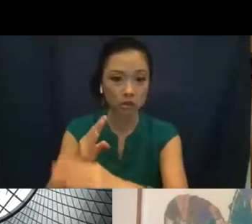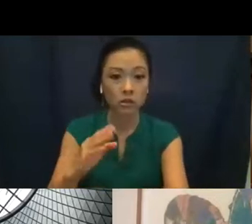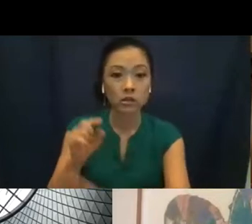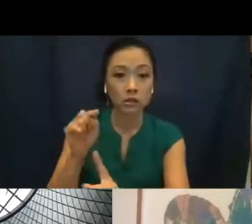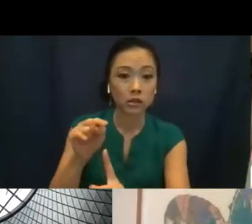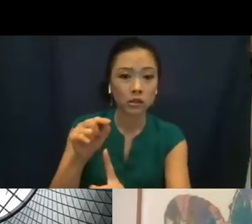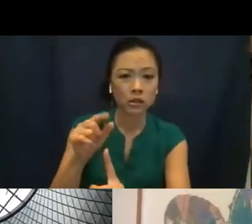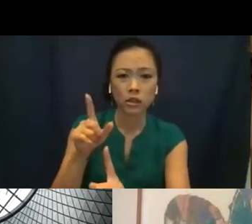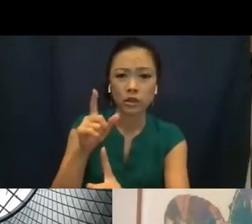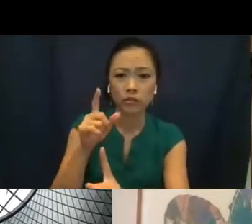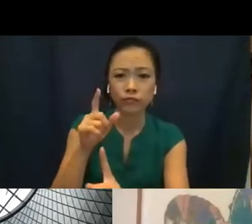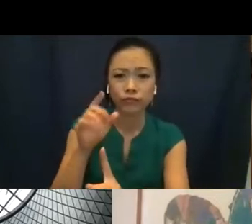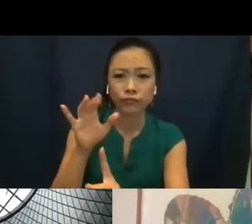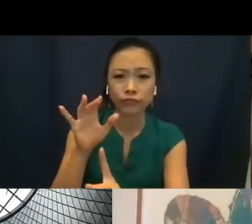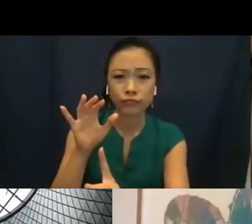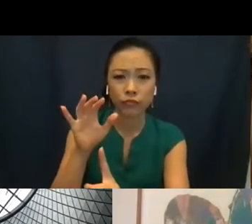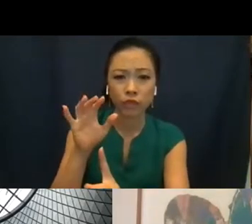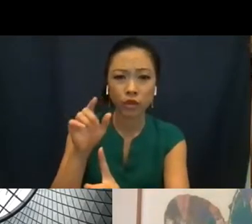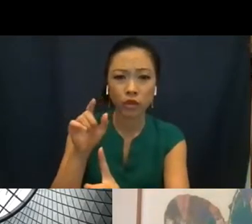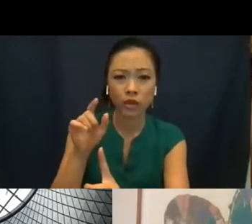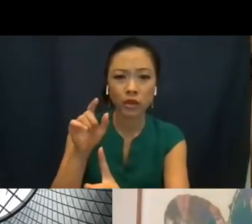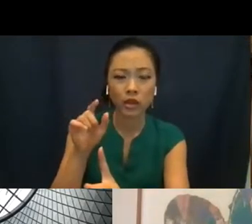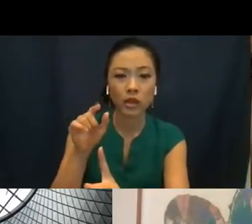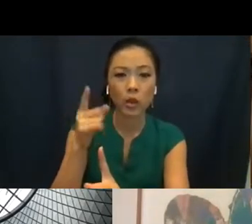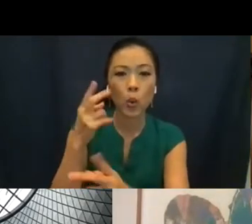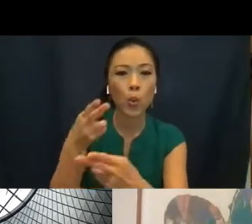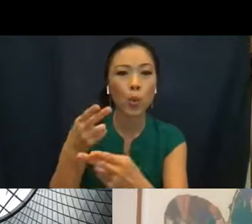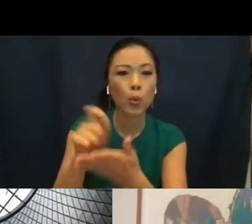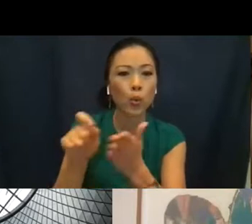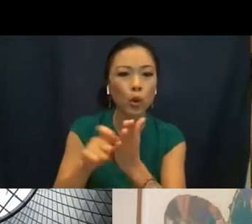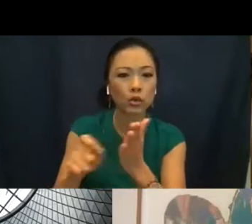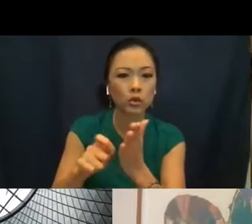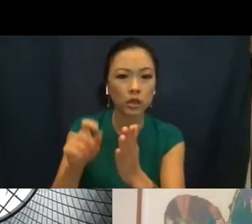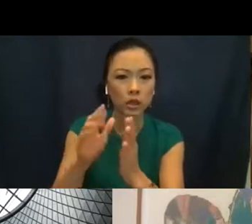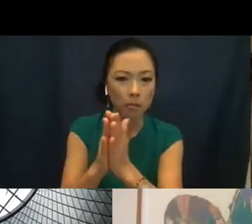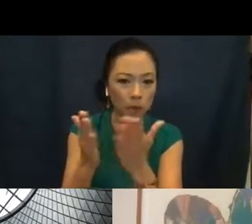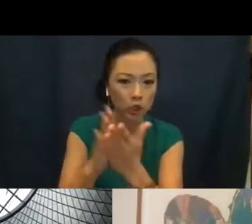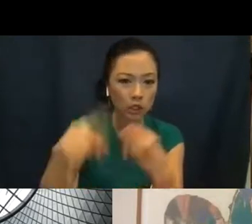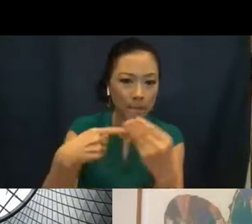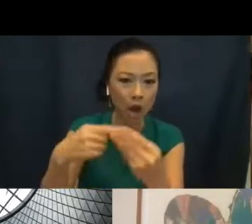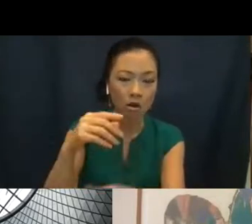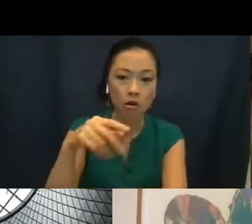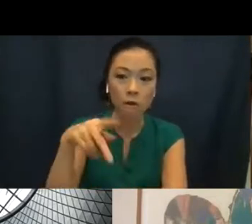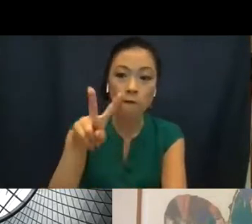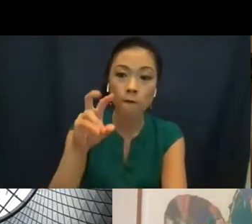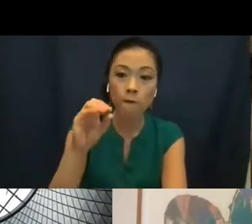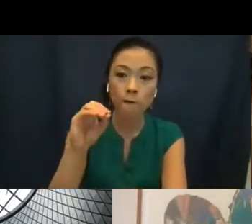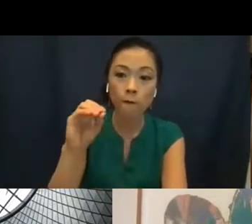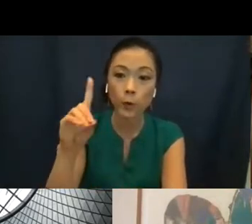and her collaboration with Don Hamm, taking a camera, thinking about how it